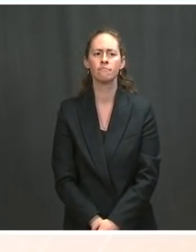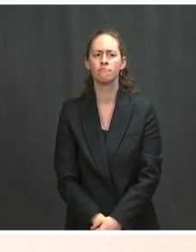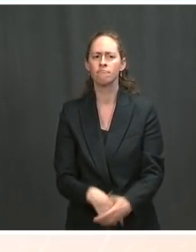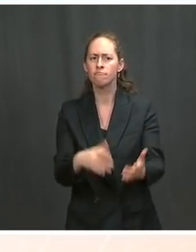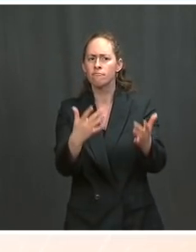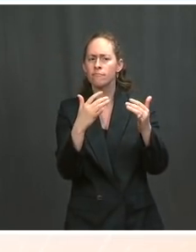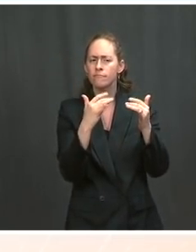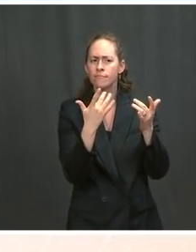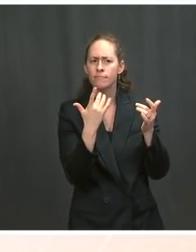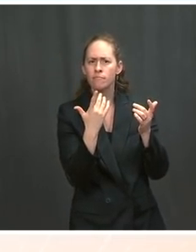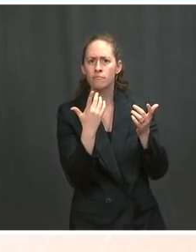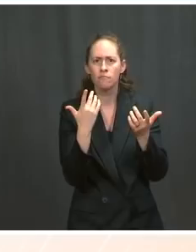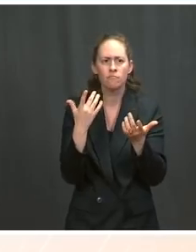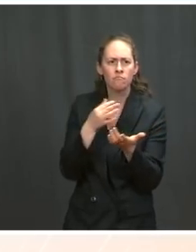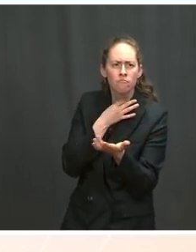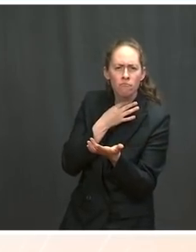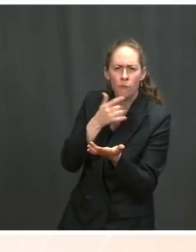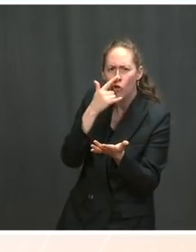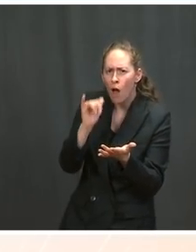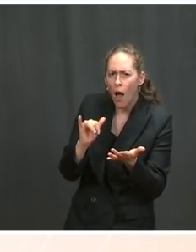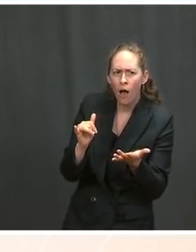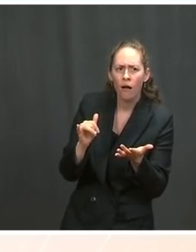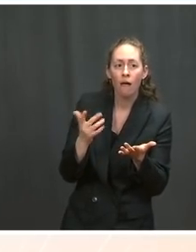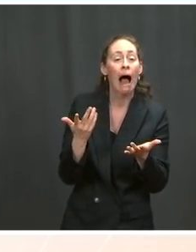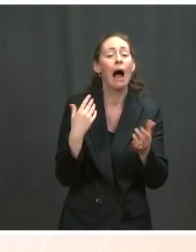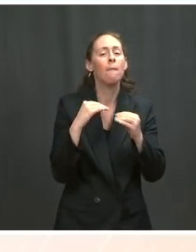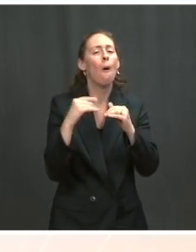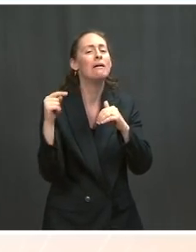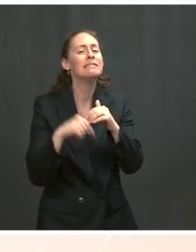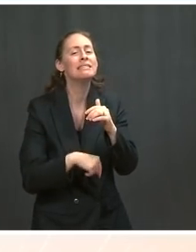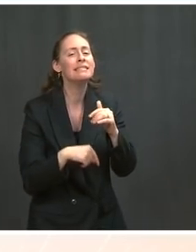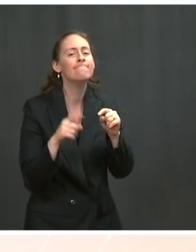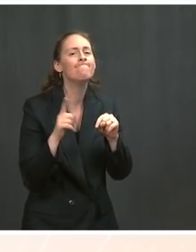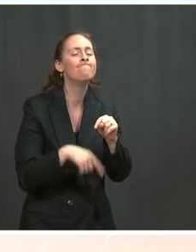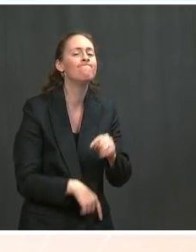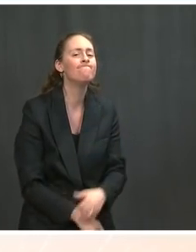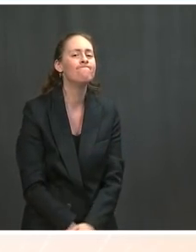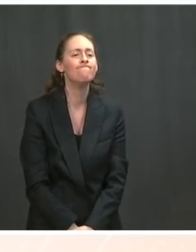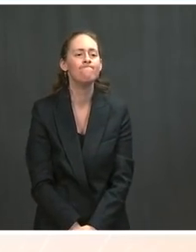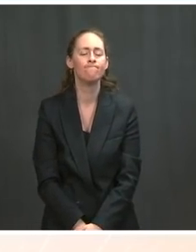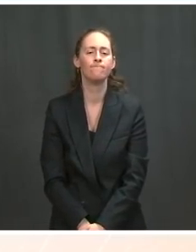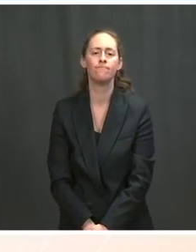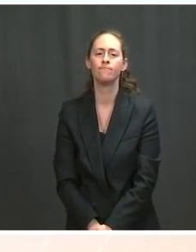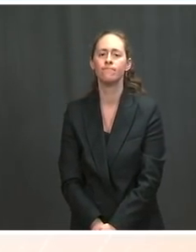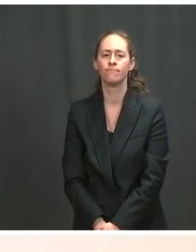I'm just not going to be able to give you more information on it. The Press: And real quick: The markets have been very volatile this week.